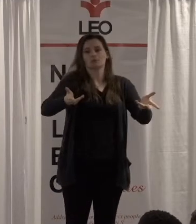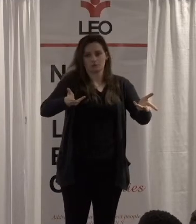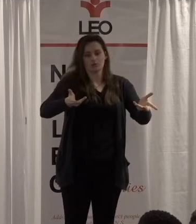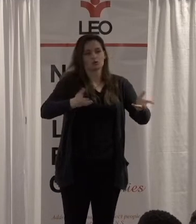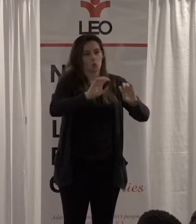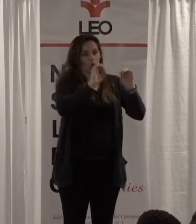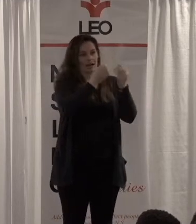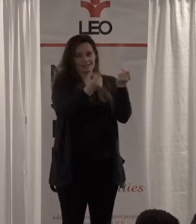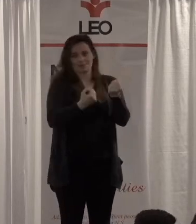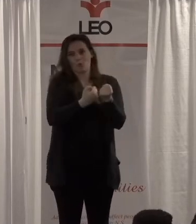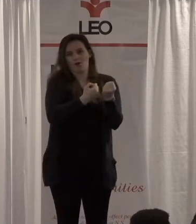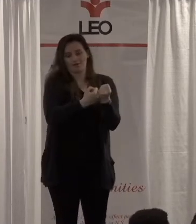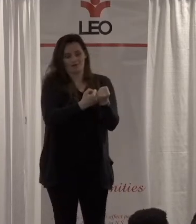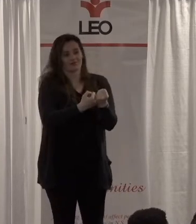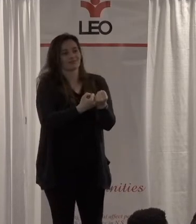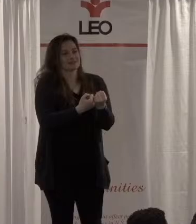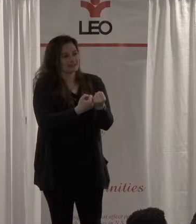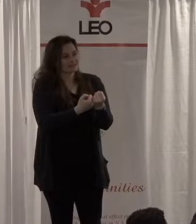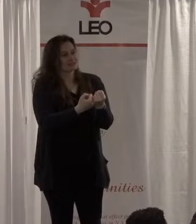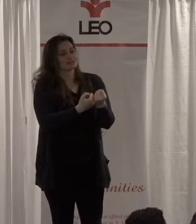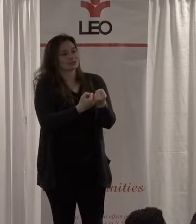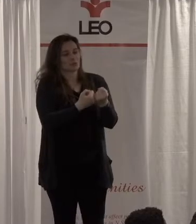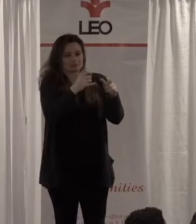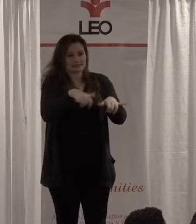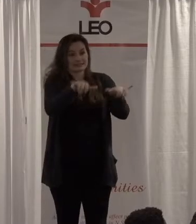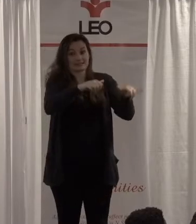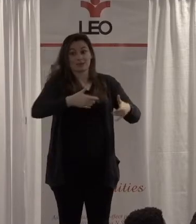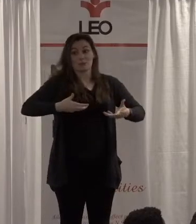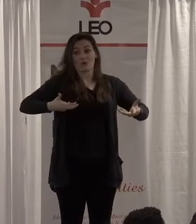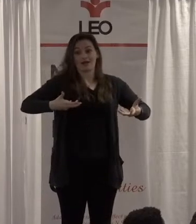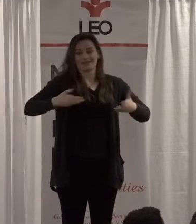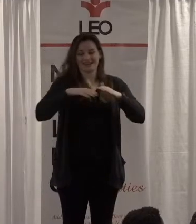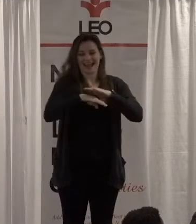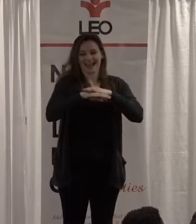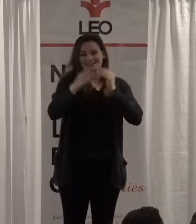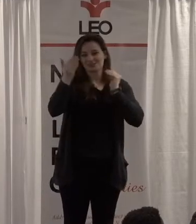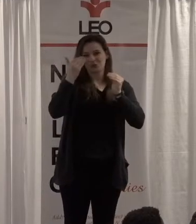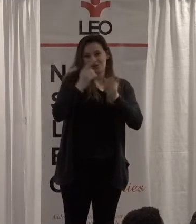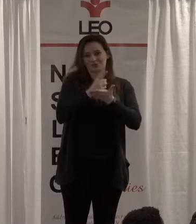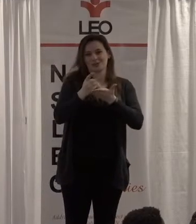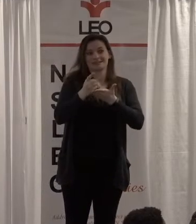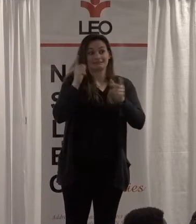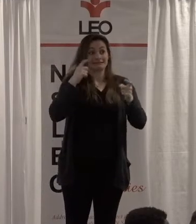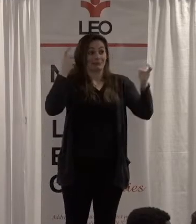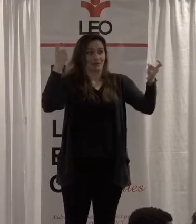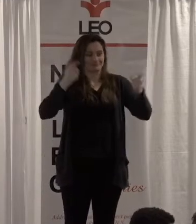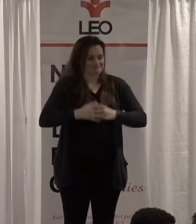AS THEY CELEBRATE ACCESS AWARENESS WEEK. AND I'M SURE MOST OF YOU ARE AWARE,